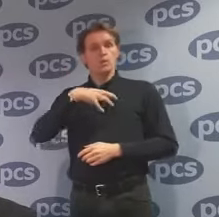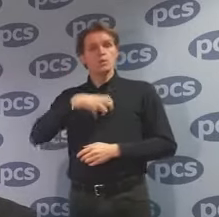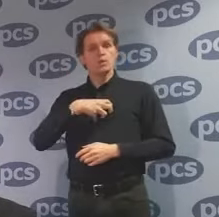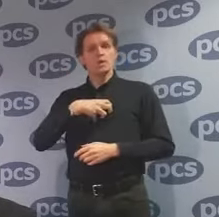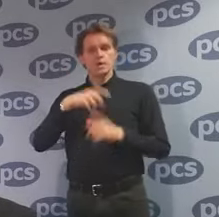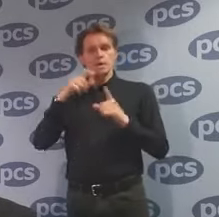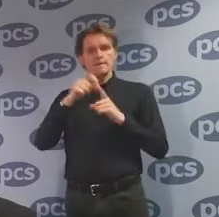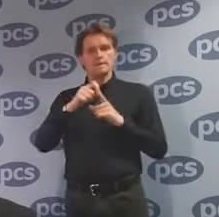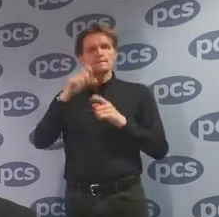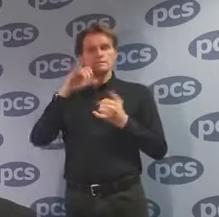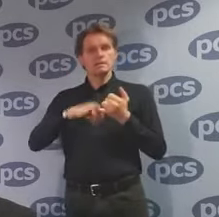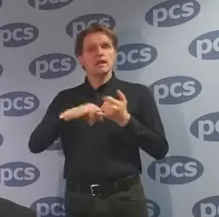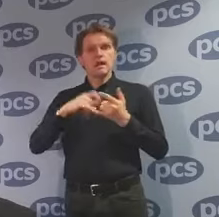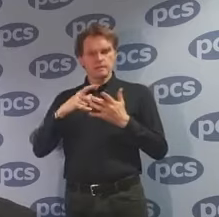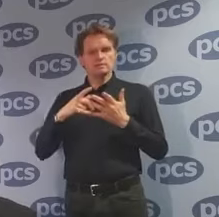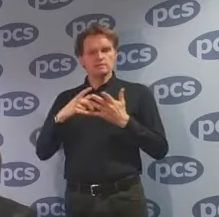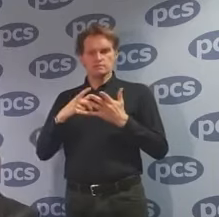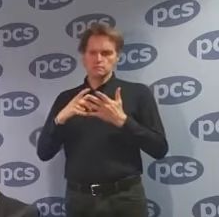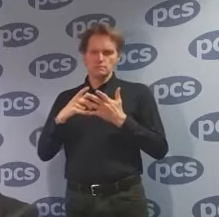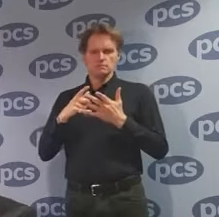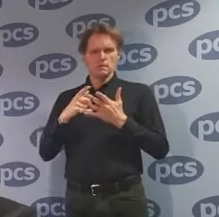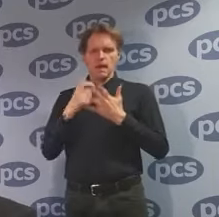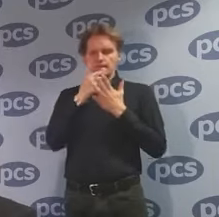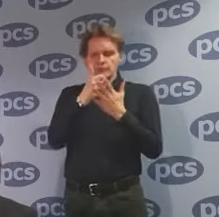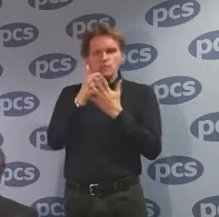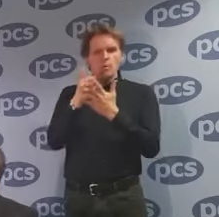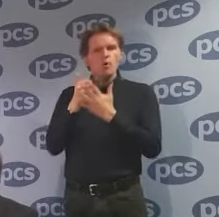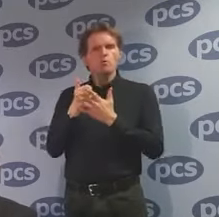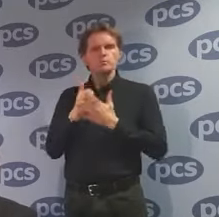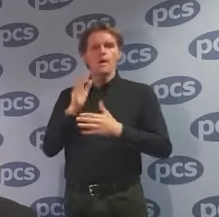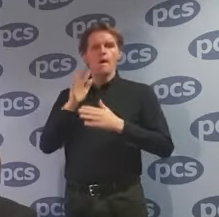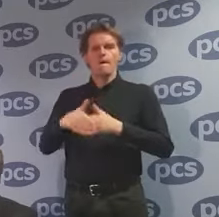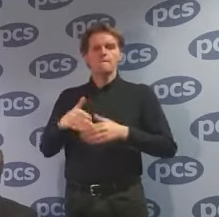about the threats of closures of offices up and down the country what do you